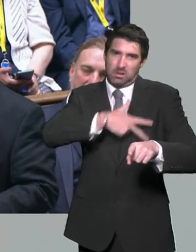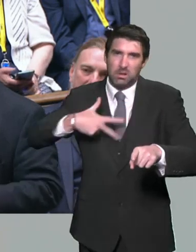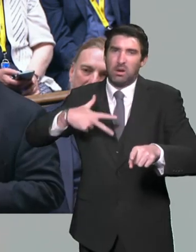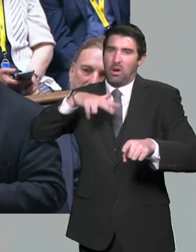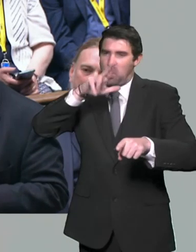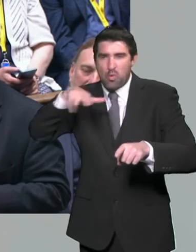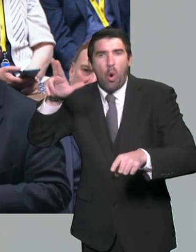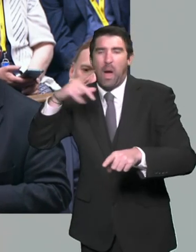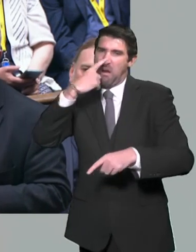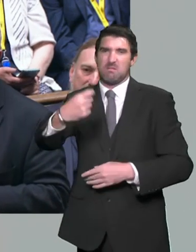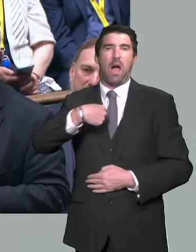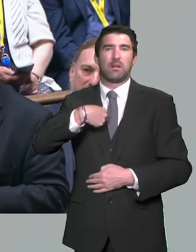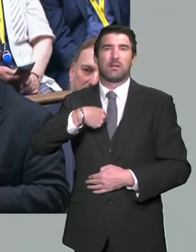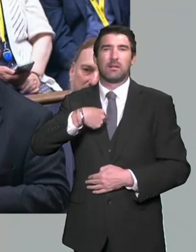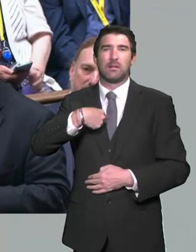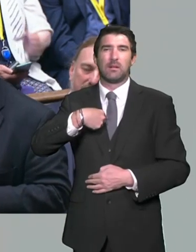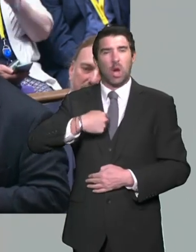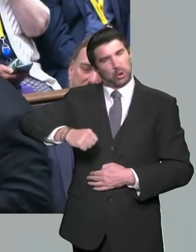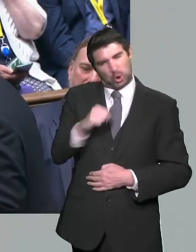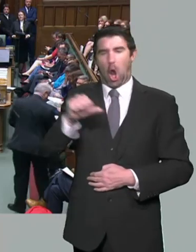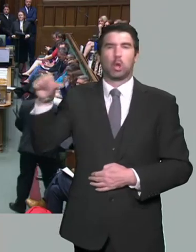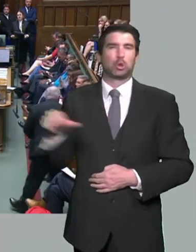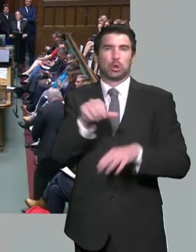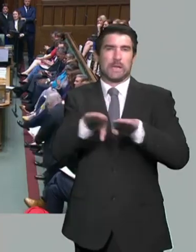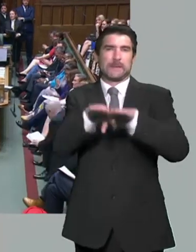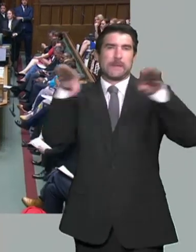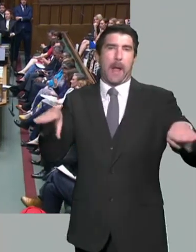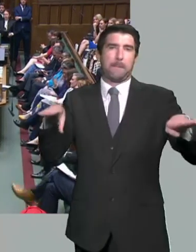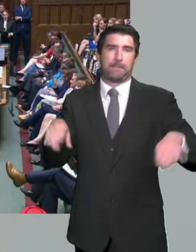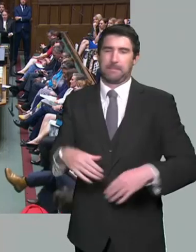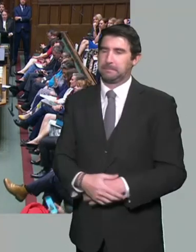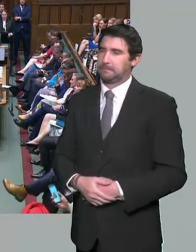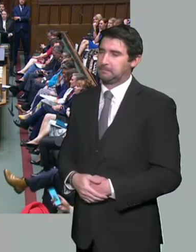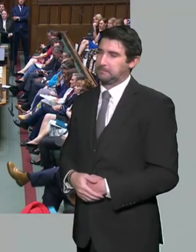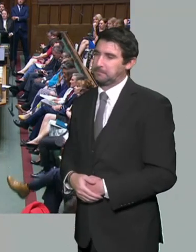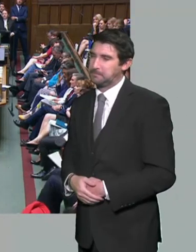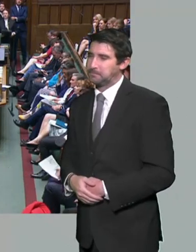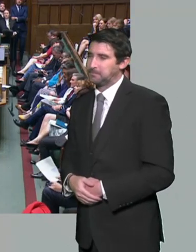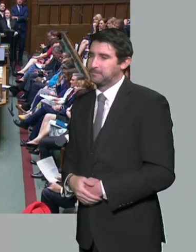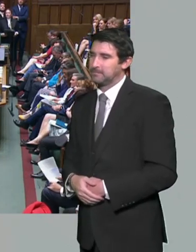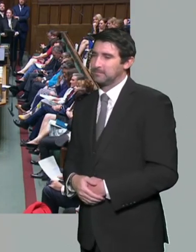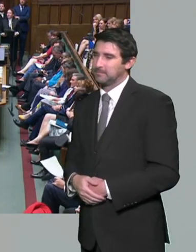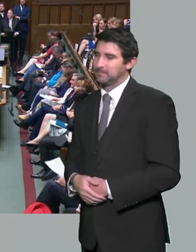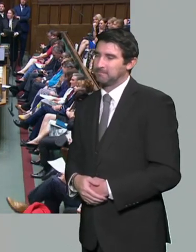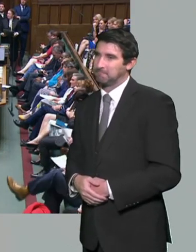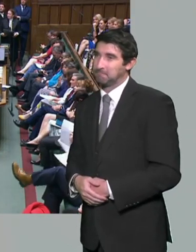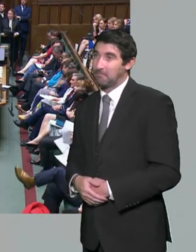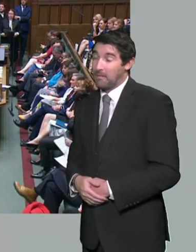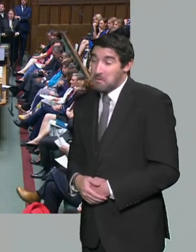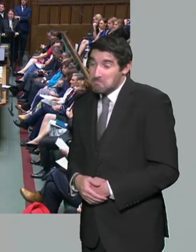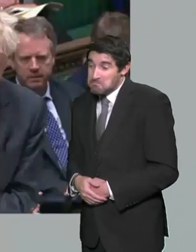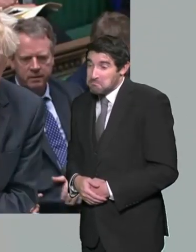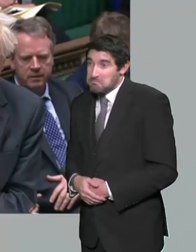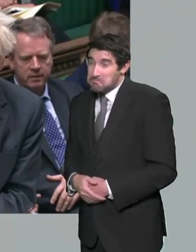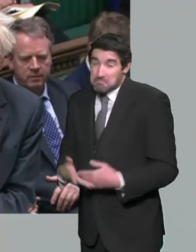The Prime Minister I do not doubt the right hon.